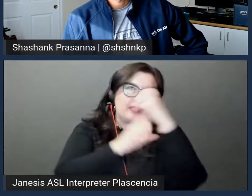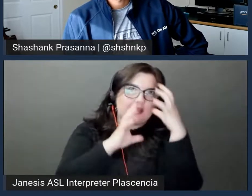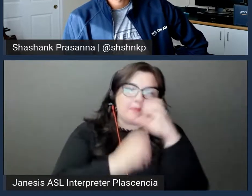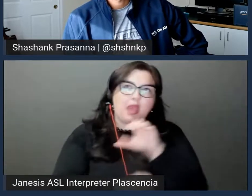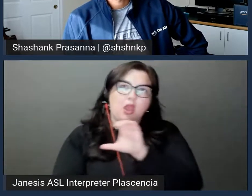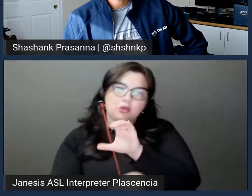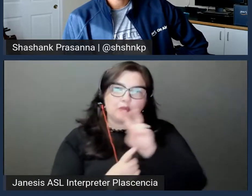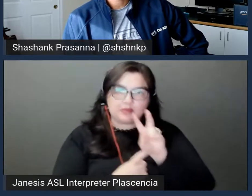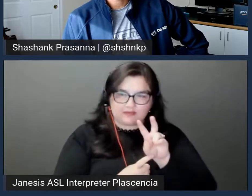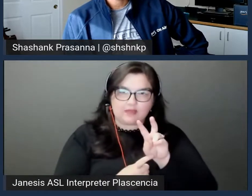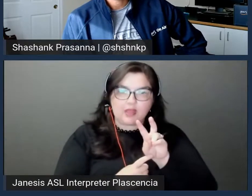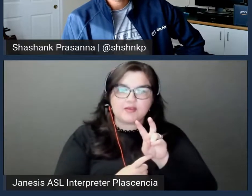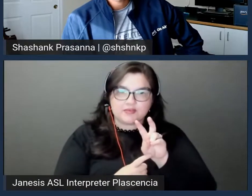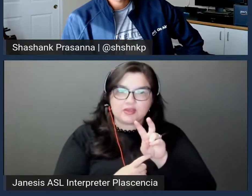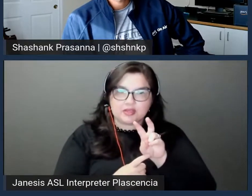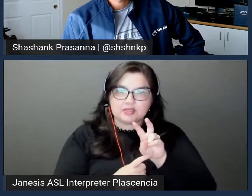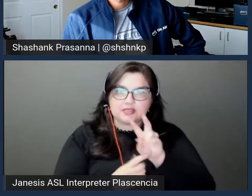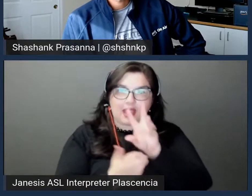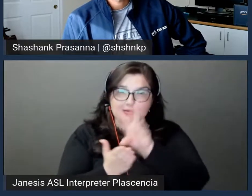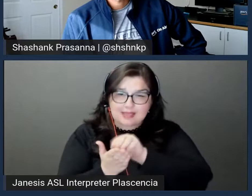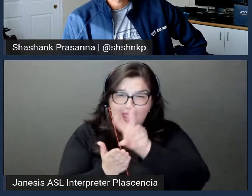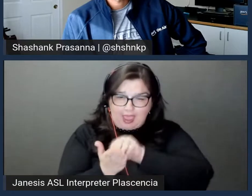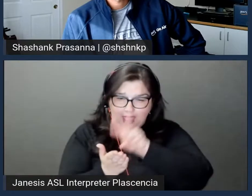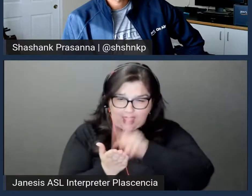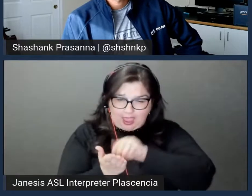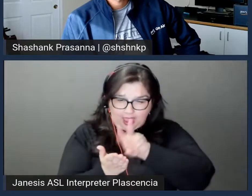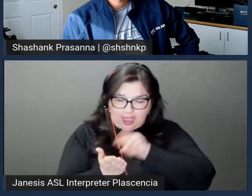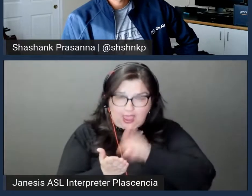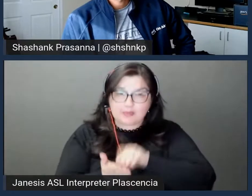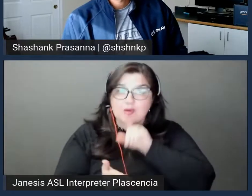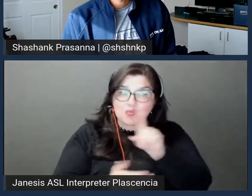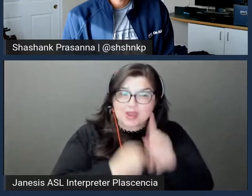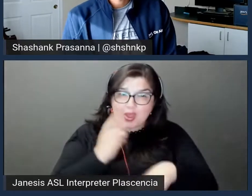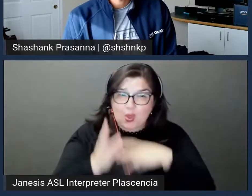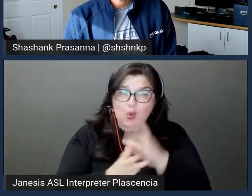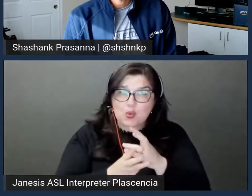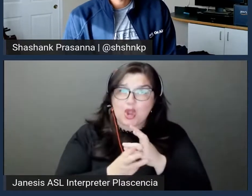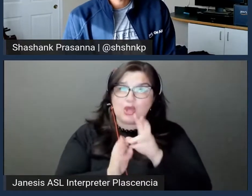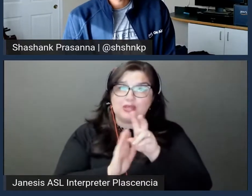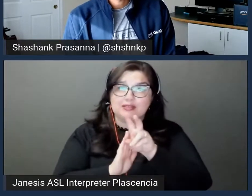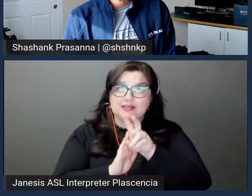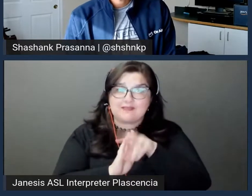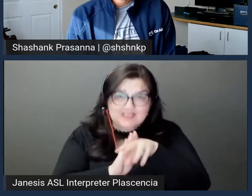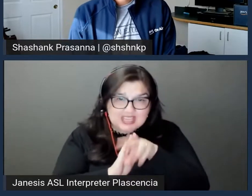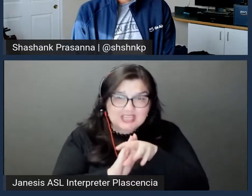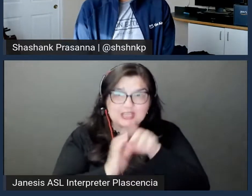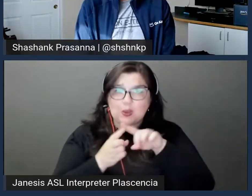of capturing real world images and videos and extracting meaningful data